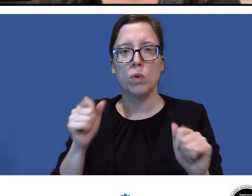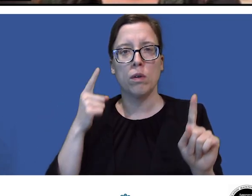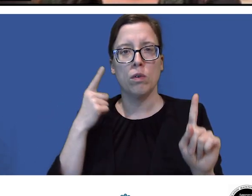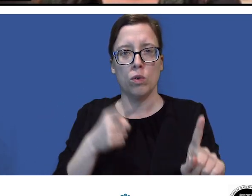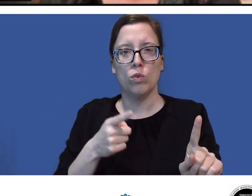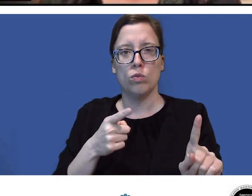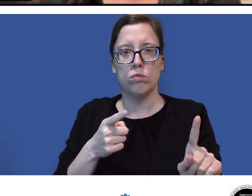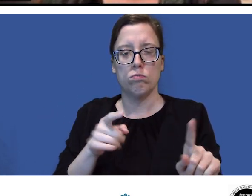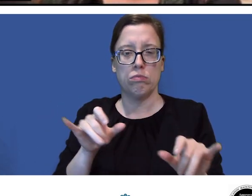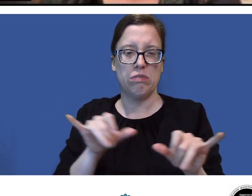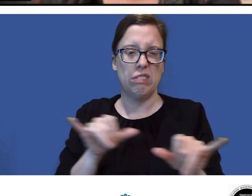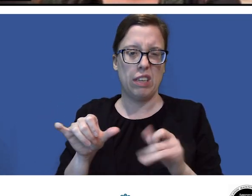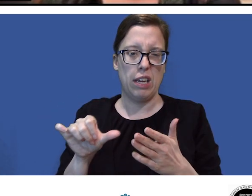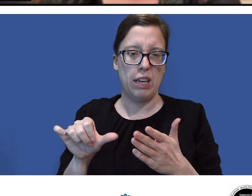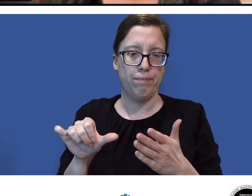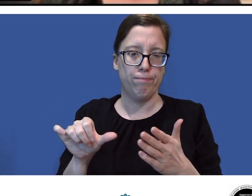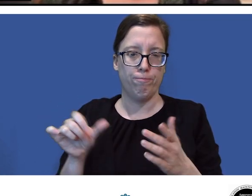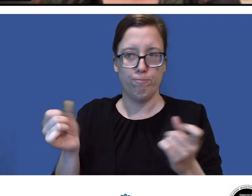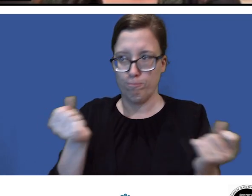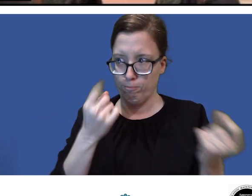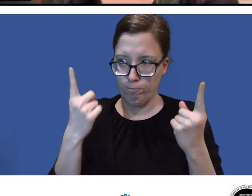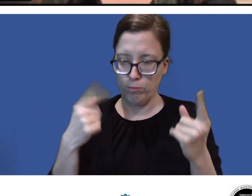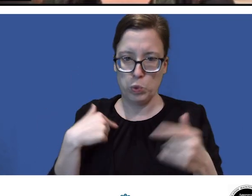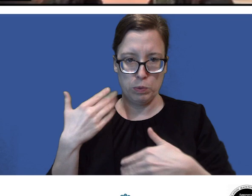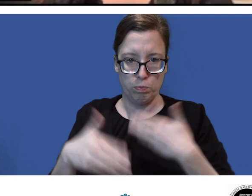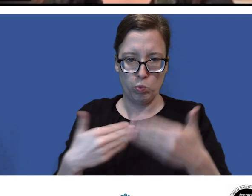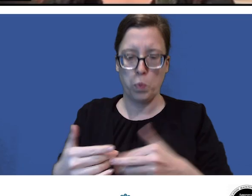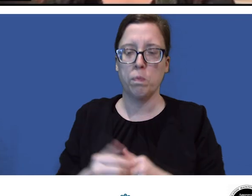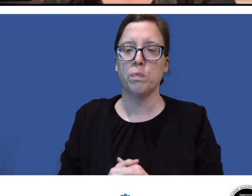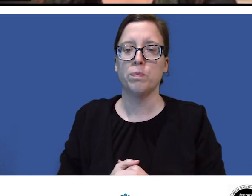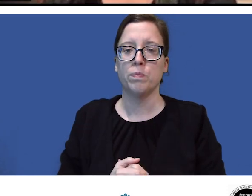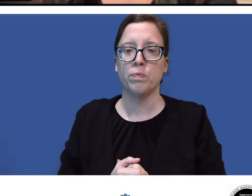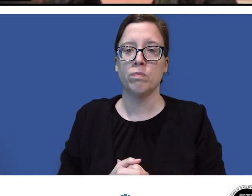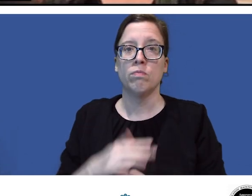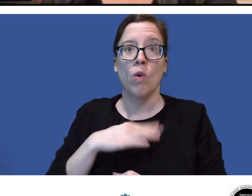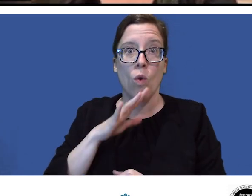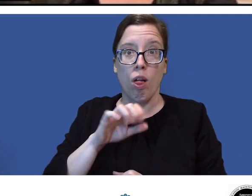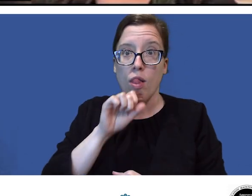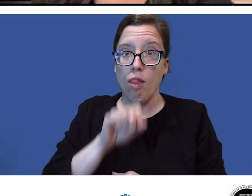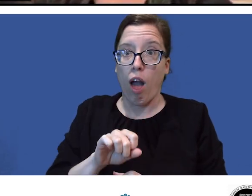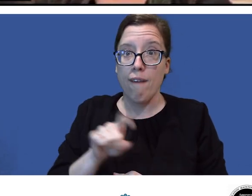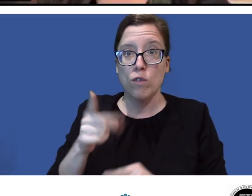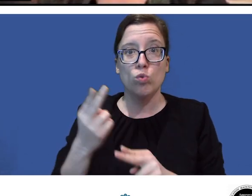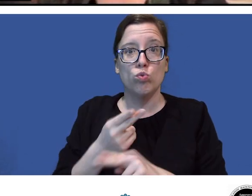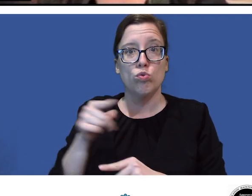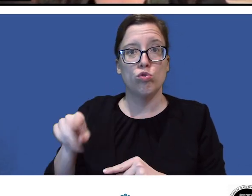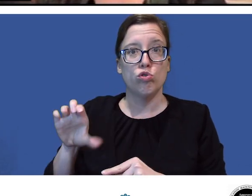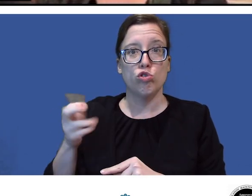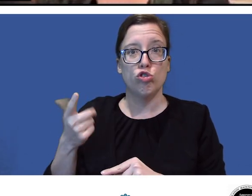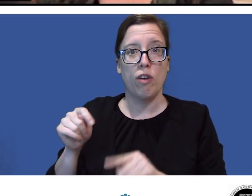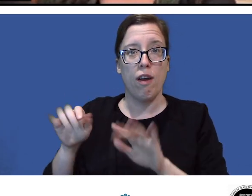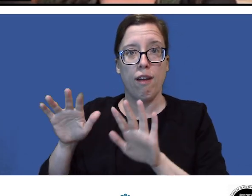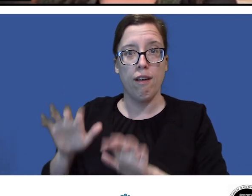us all on the same page as we move forward. I would love it if you would use the chat for me,